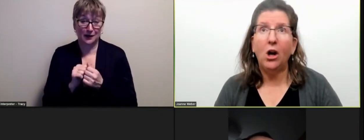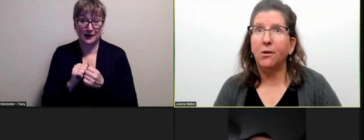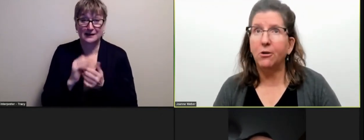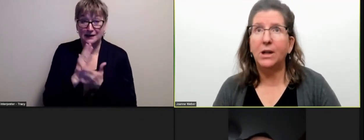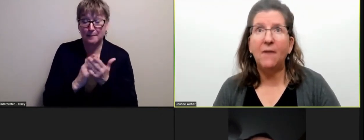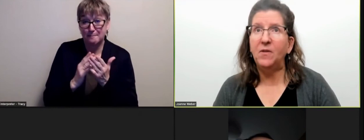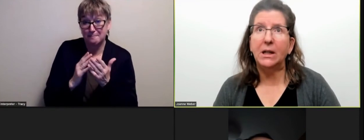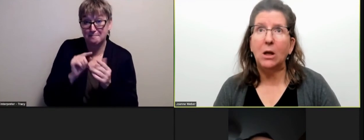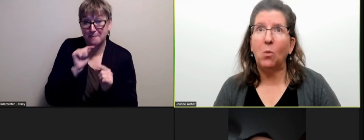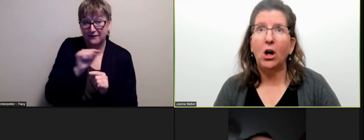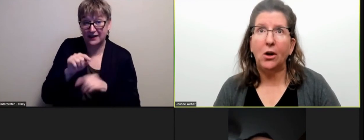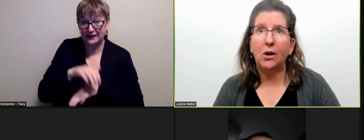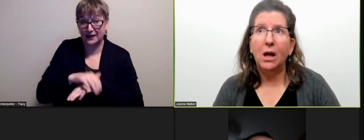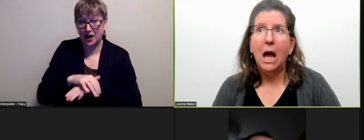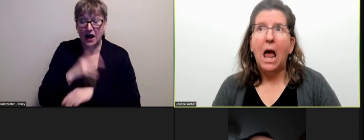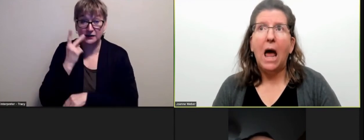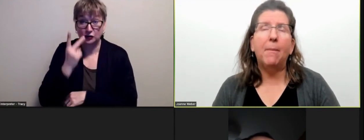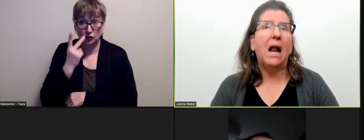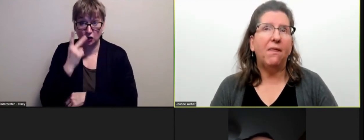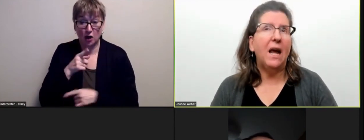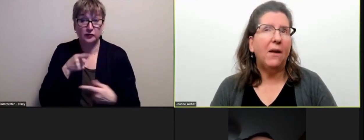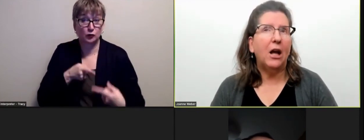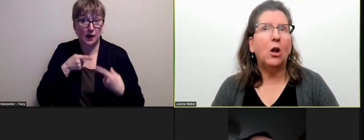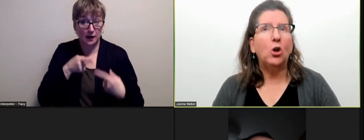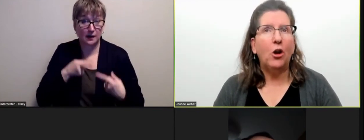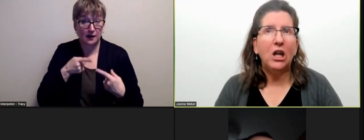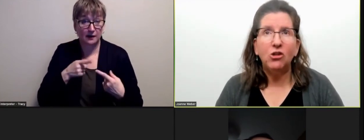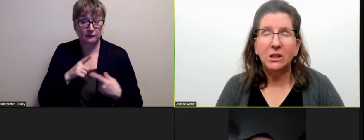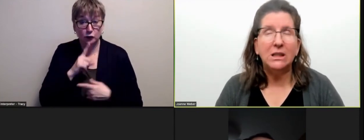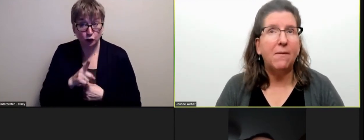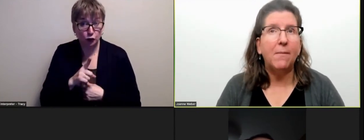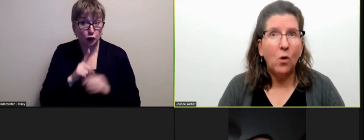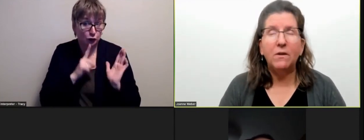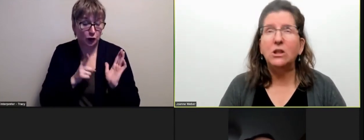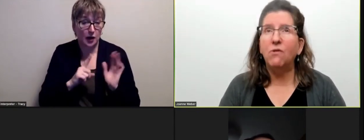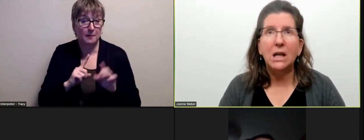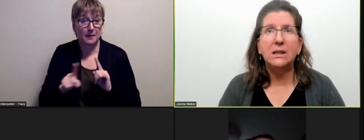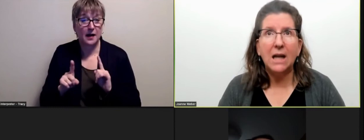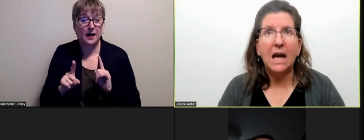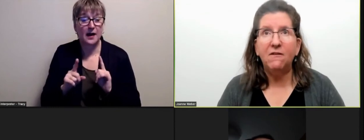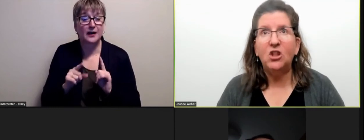you definitely were. But I think that your interest in the movies really saved you.